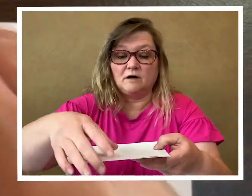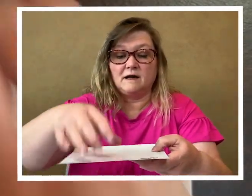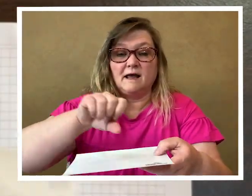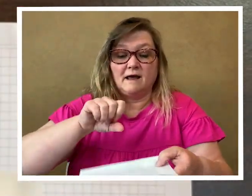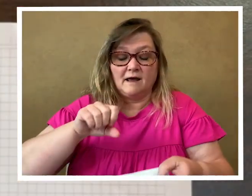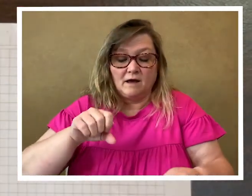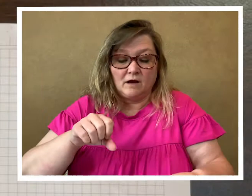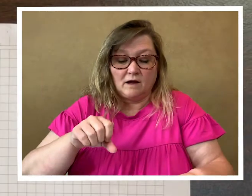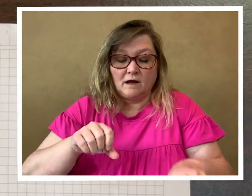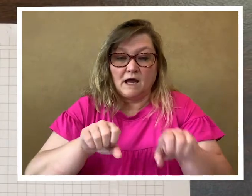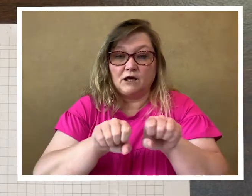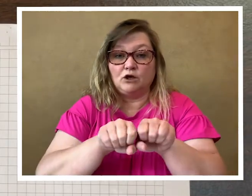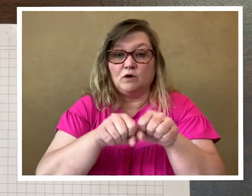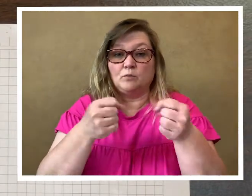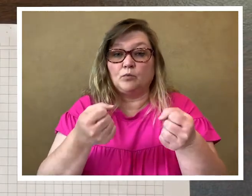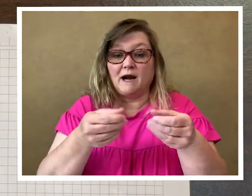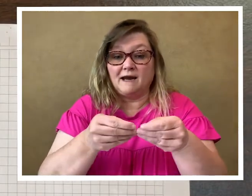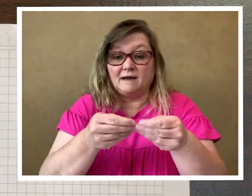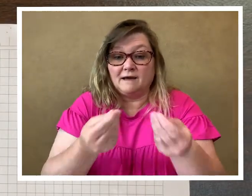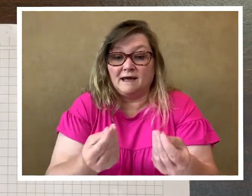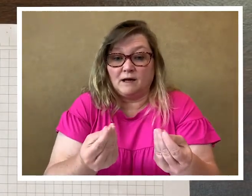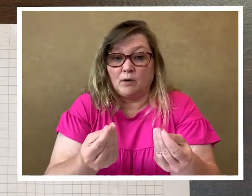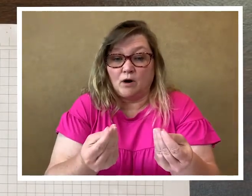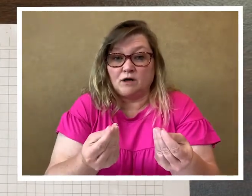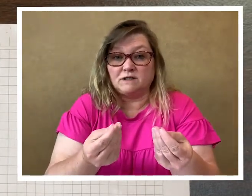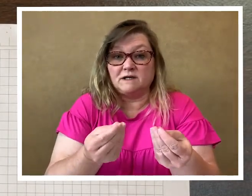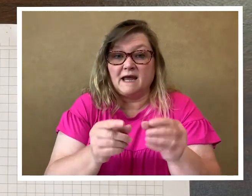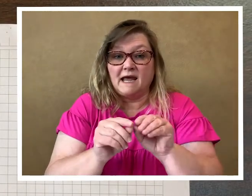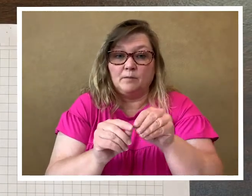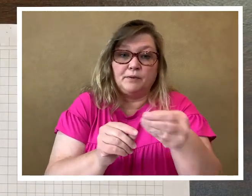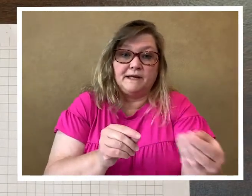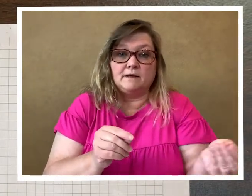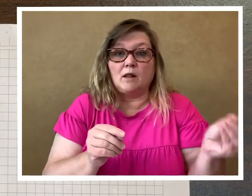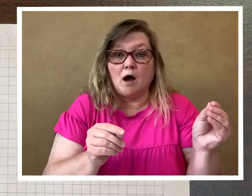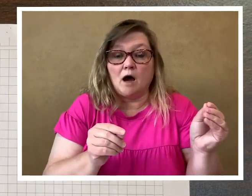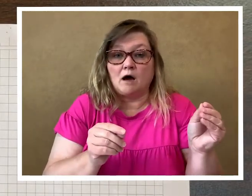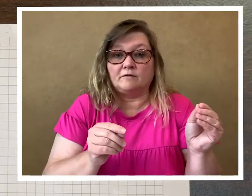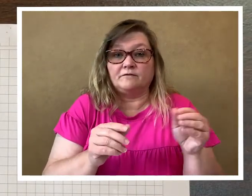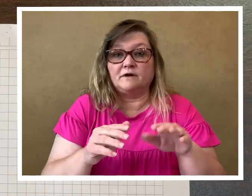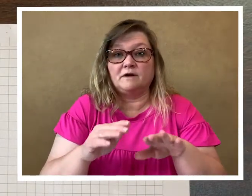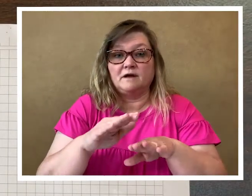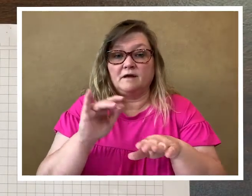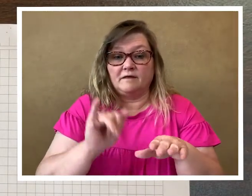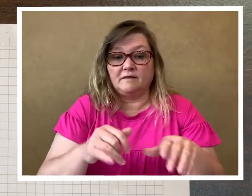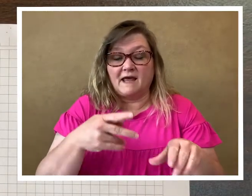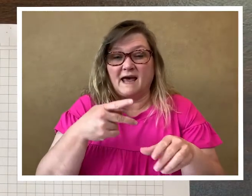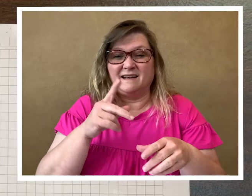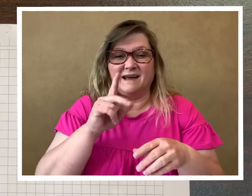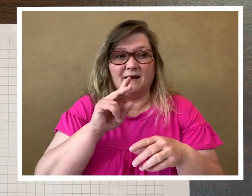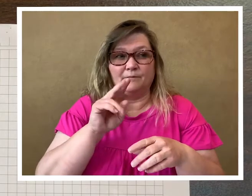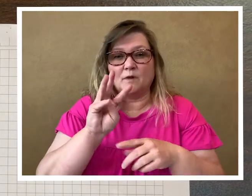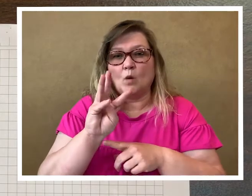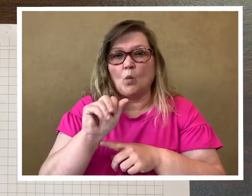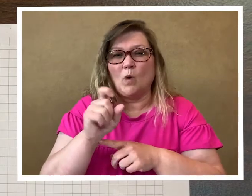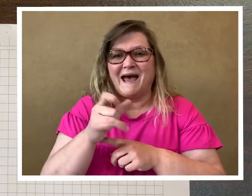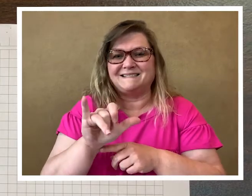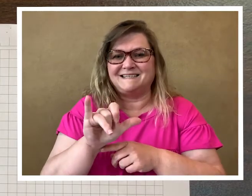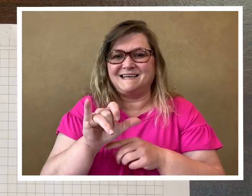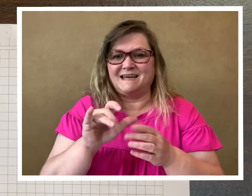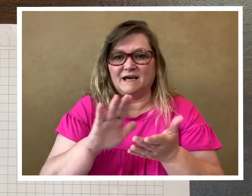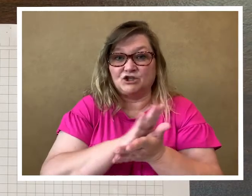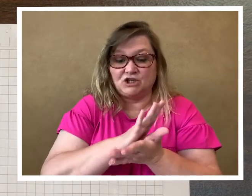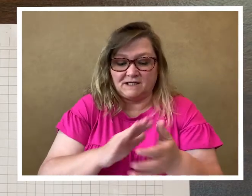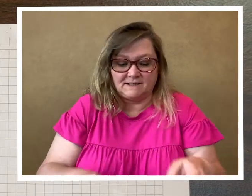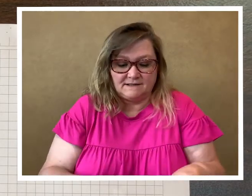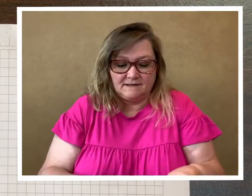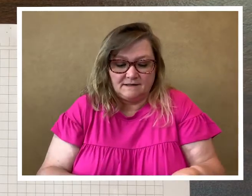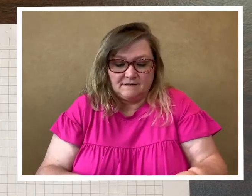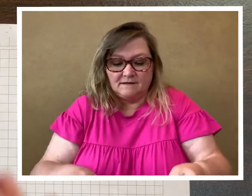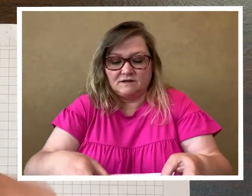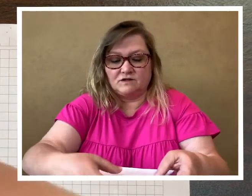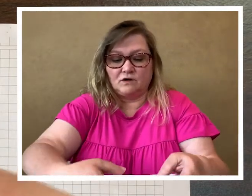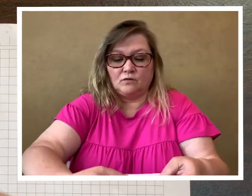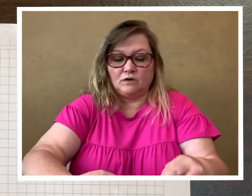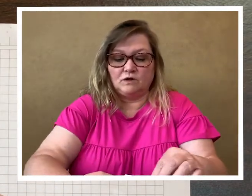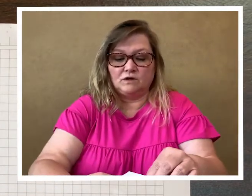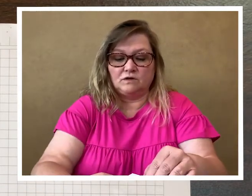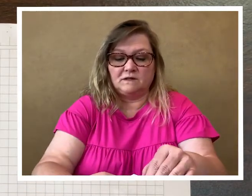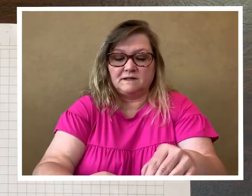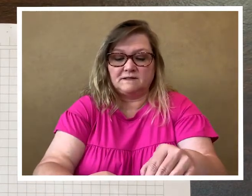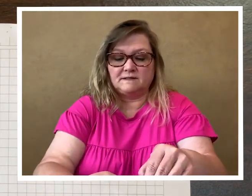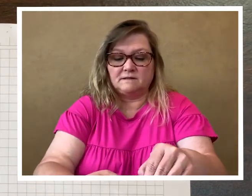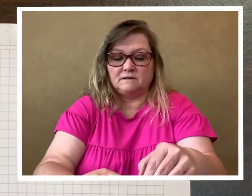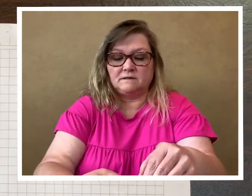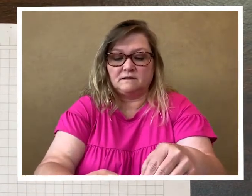and you can break it apart and peel off that waxy sheet. so you can do this and